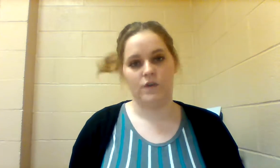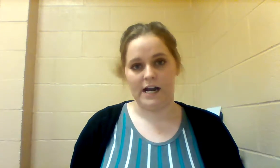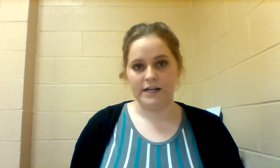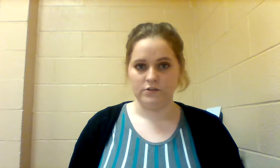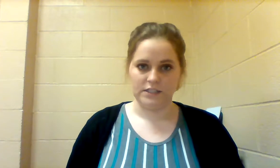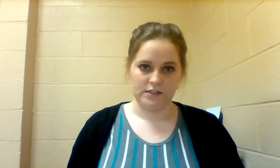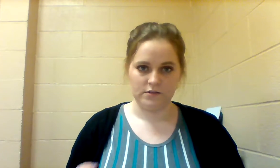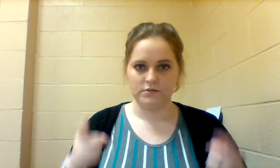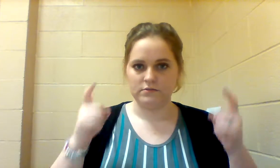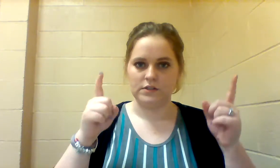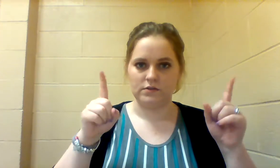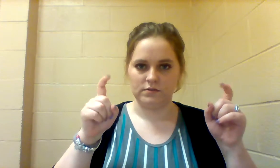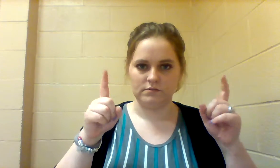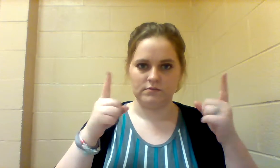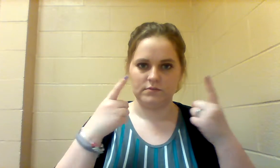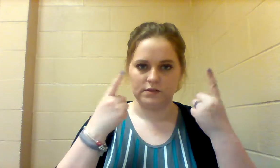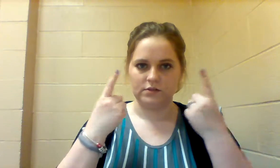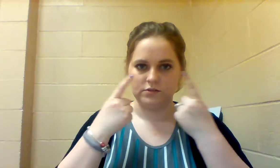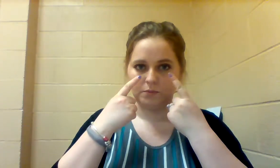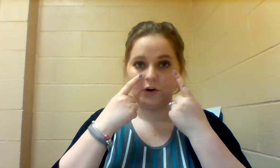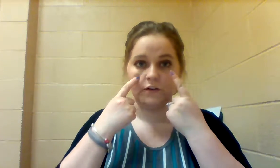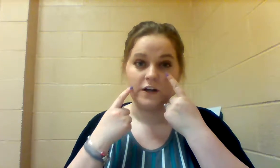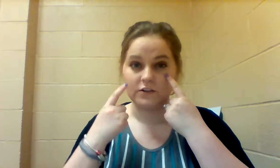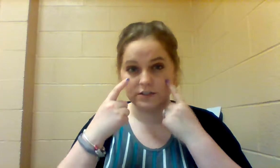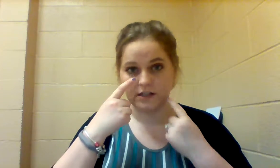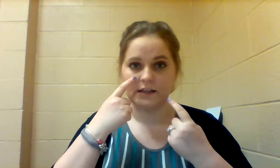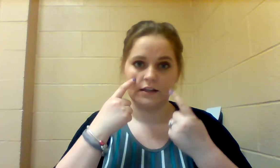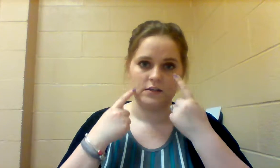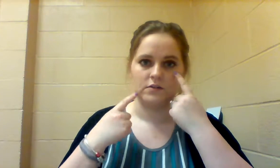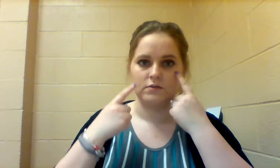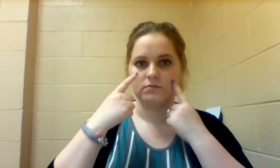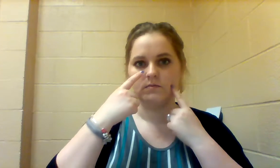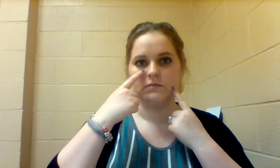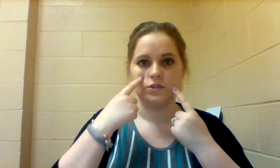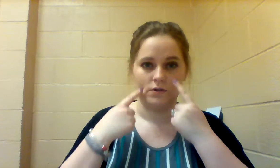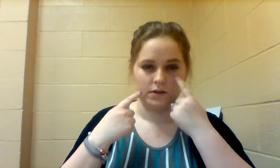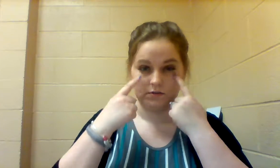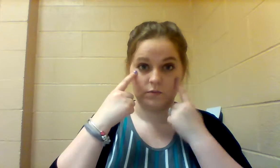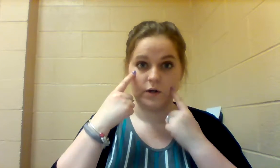CRY or TEARS so you use your pointer fingers and like you're showing where your